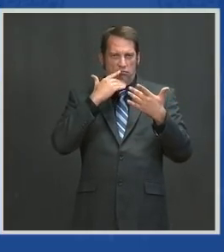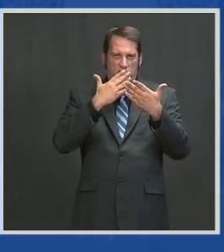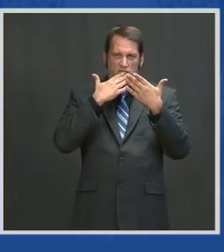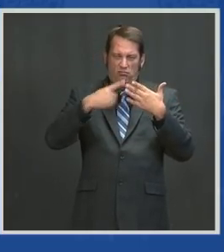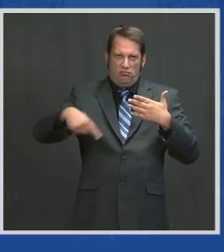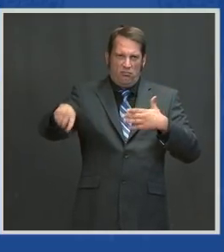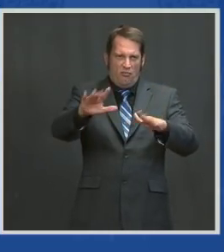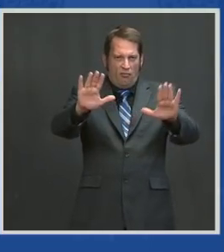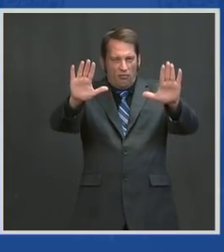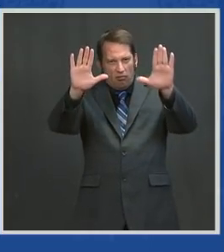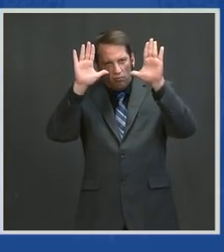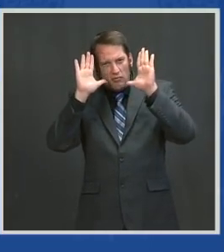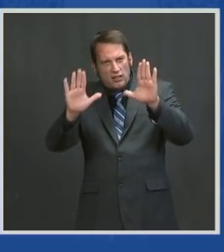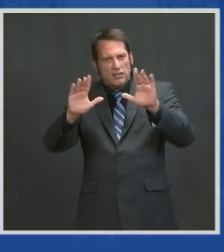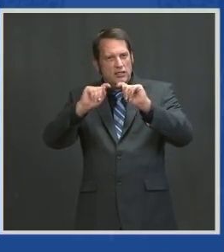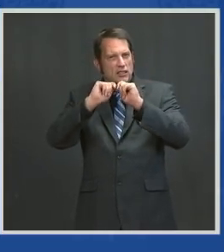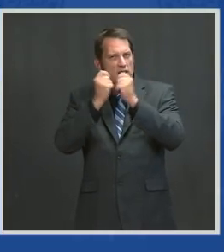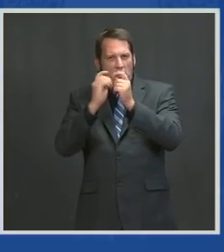and it's going to be a world class event.